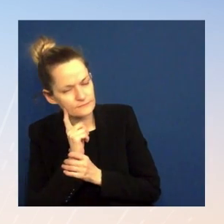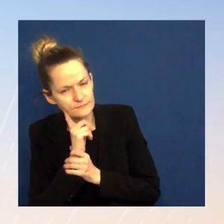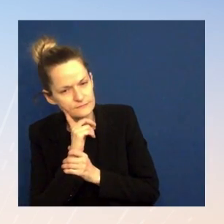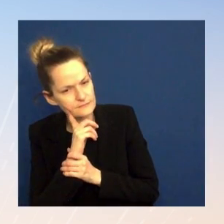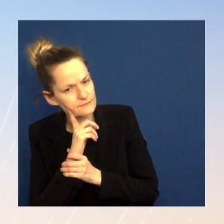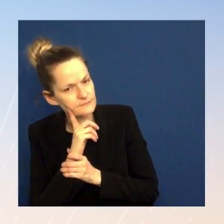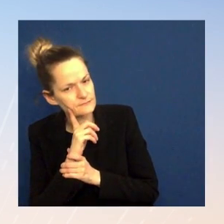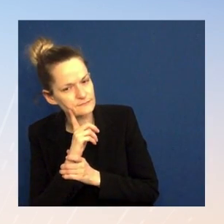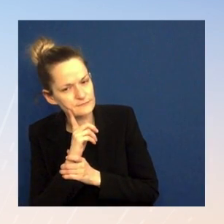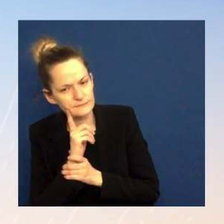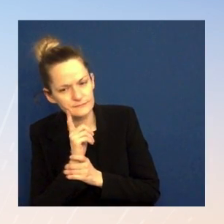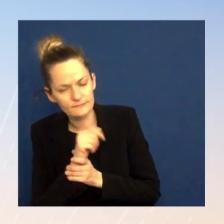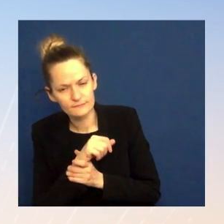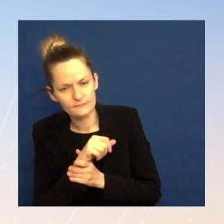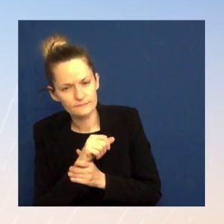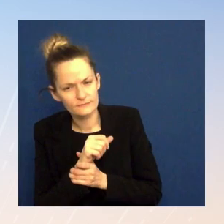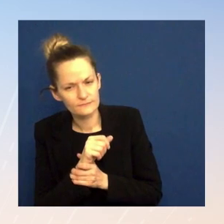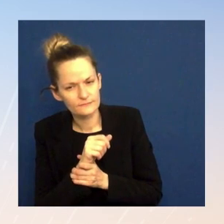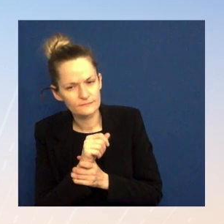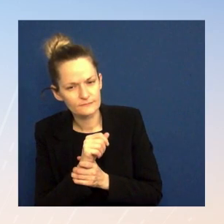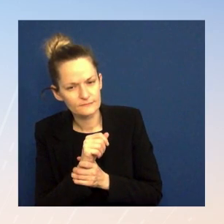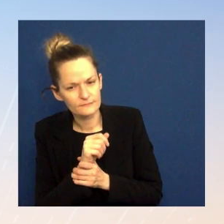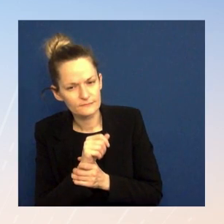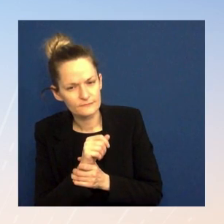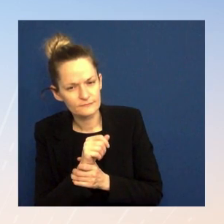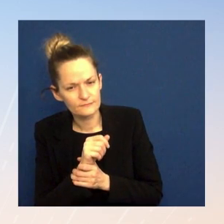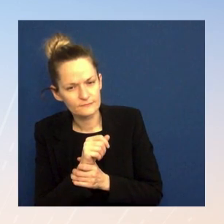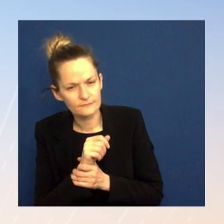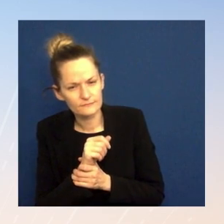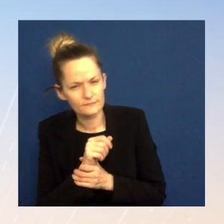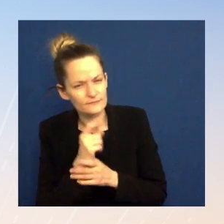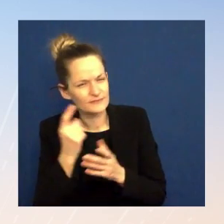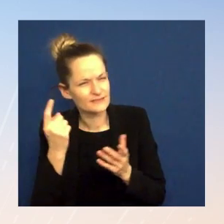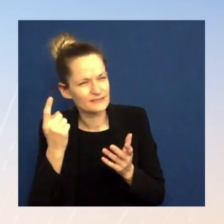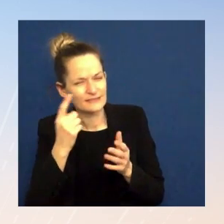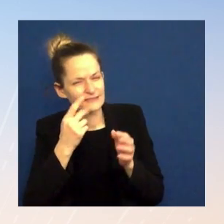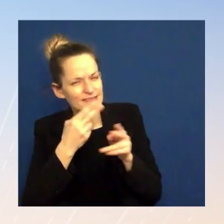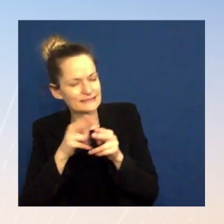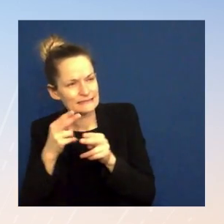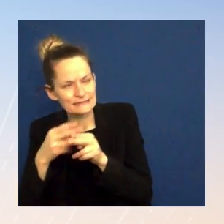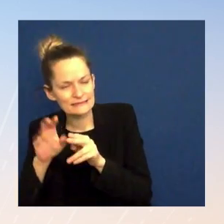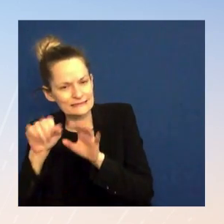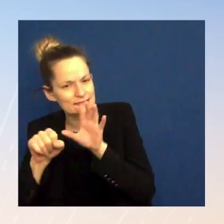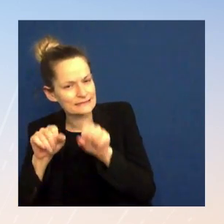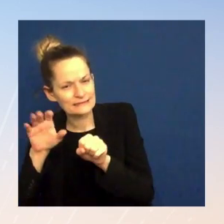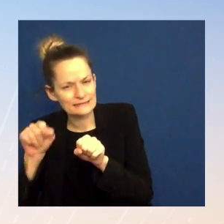as us in any way retreating from the letter that we put out that sort of kickstarted this whole thing,